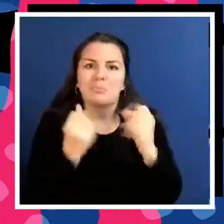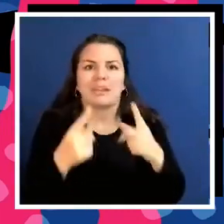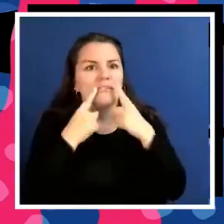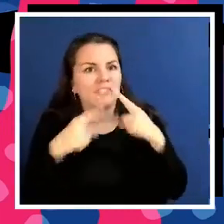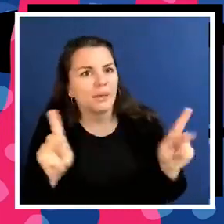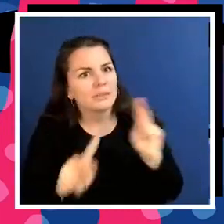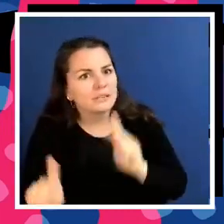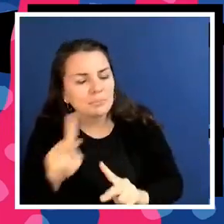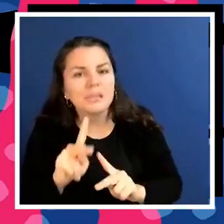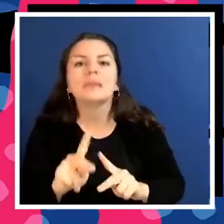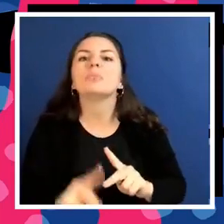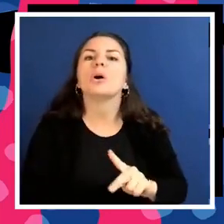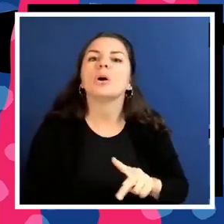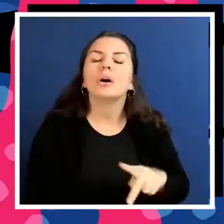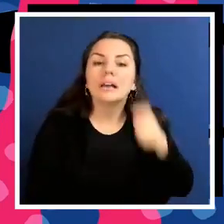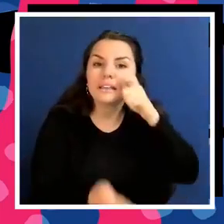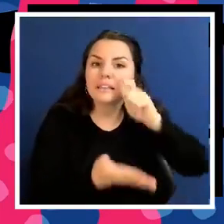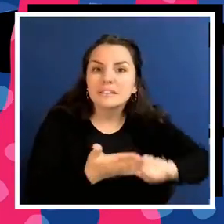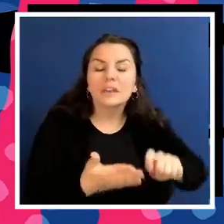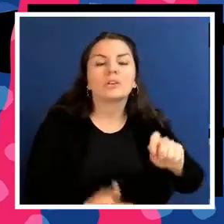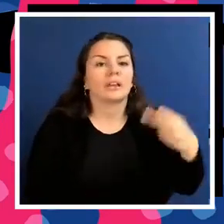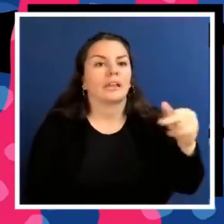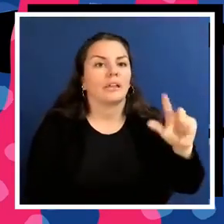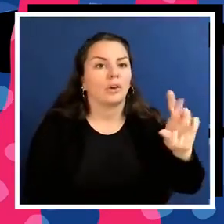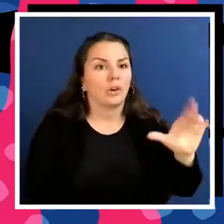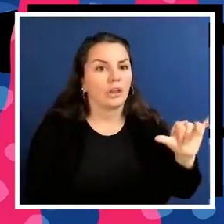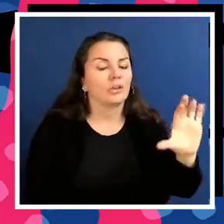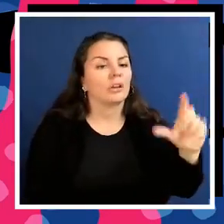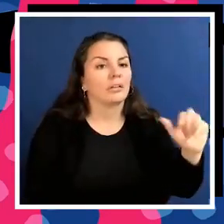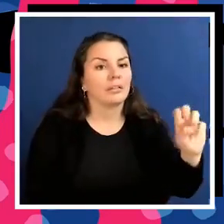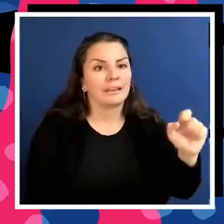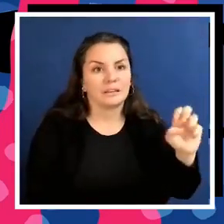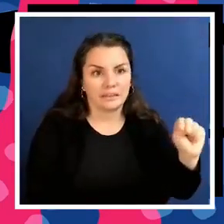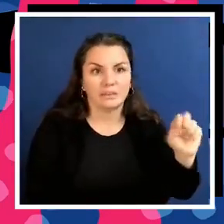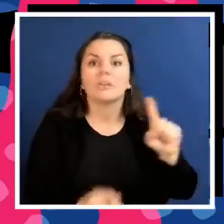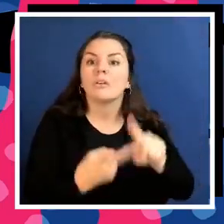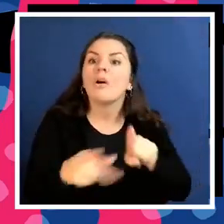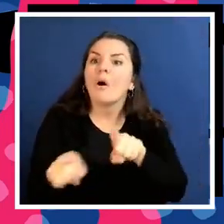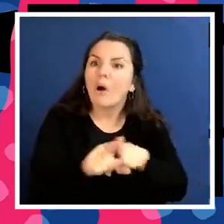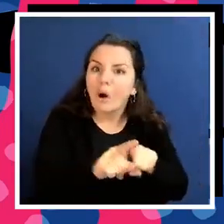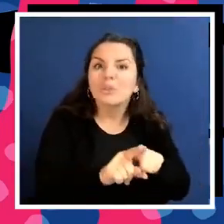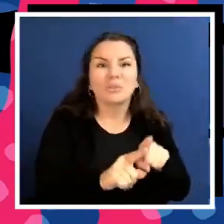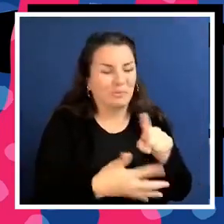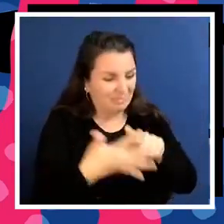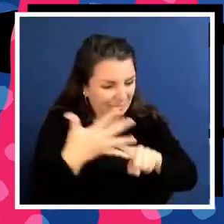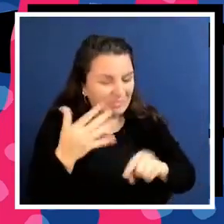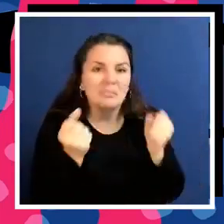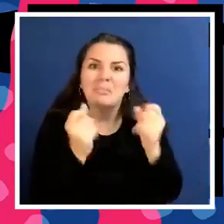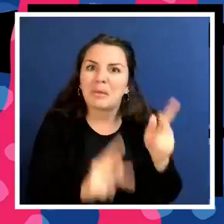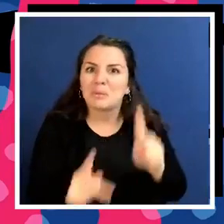BIT. BEFORE WE GET ALL OF THAT, LET'S DO A LITTLE BIT OF WORK. WE HAVE A LINEUP OF AMAZING